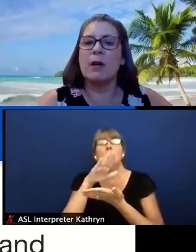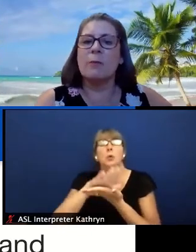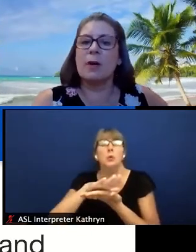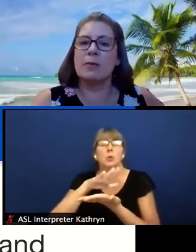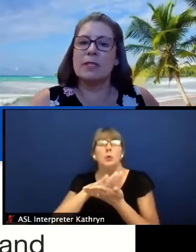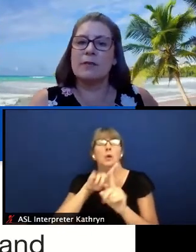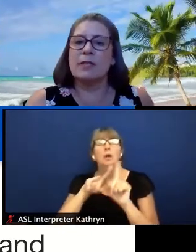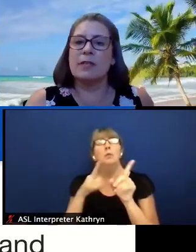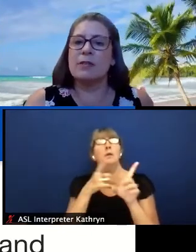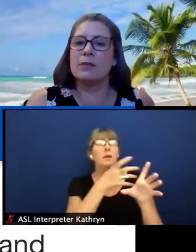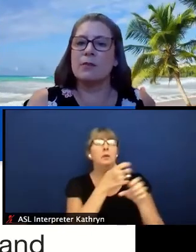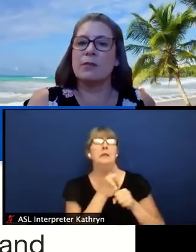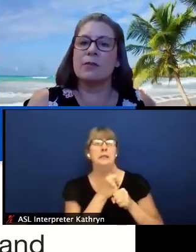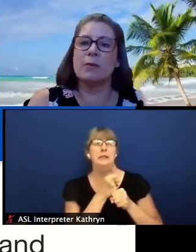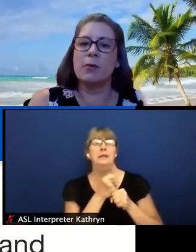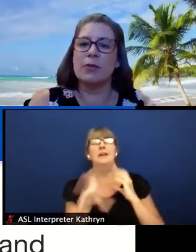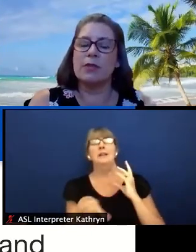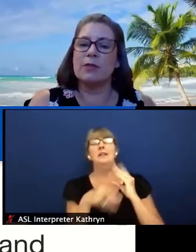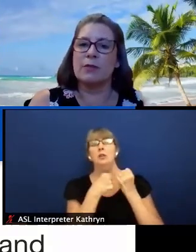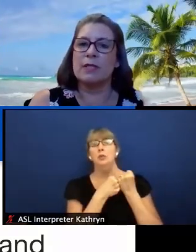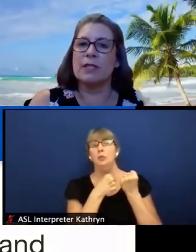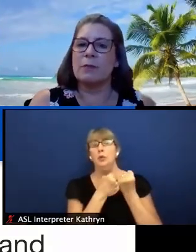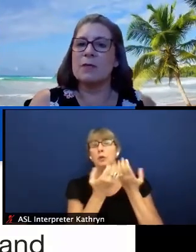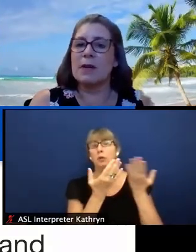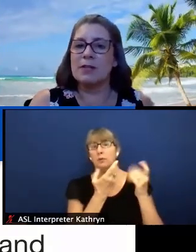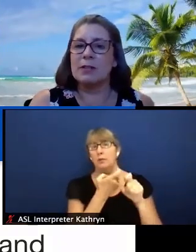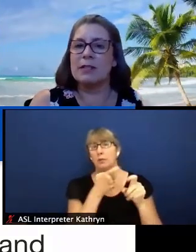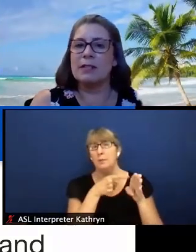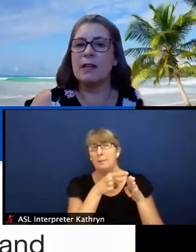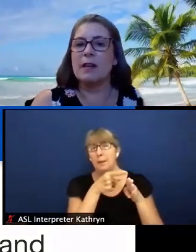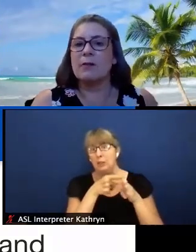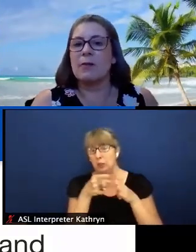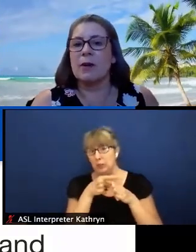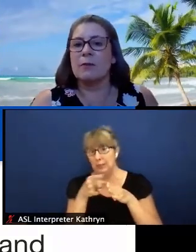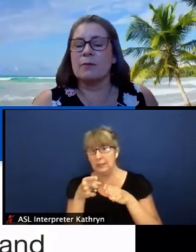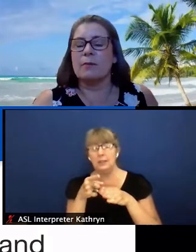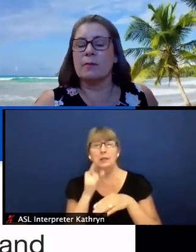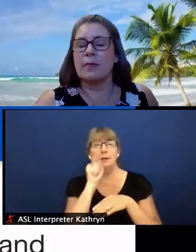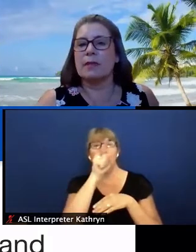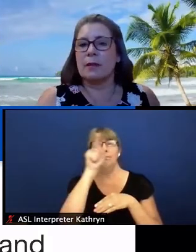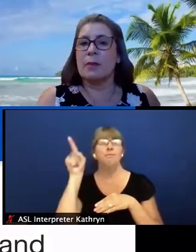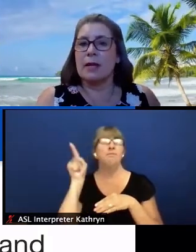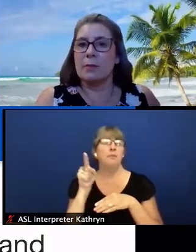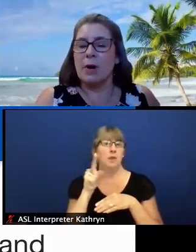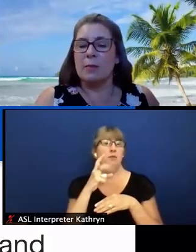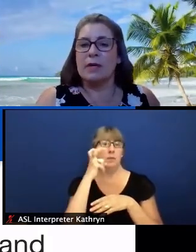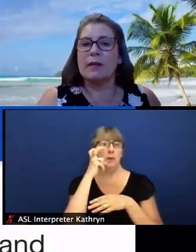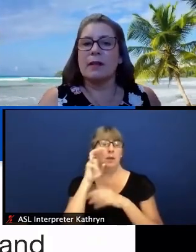but receive additional supports and services from specialists from the blind department.